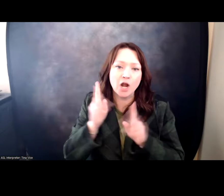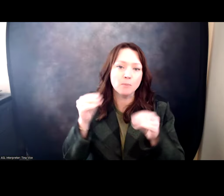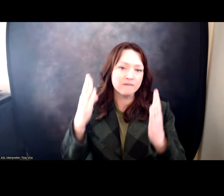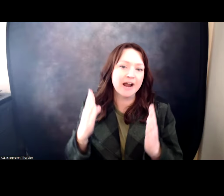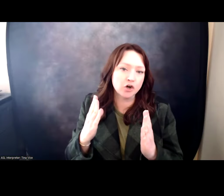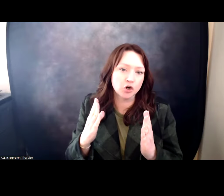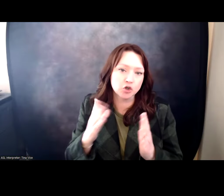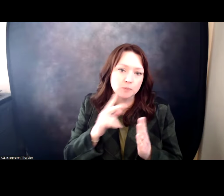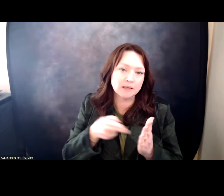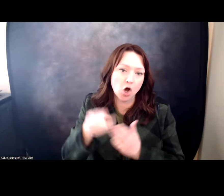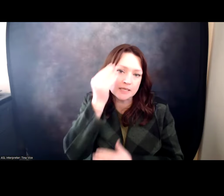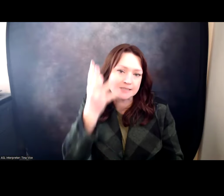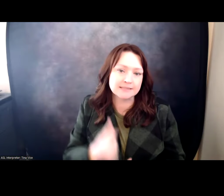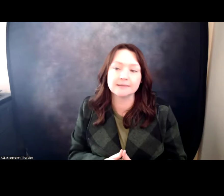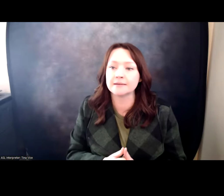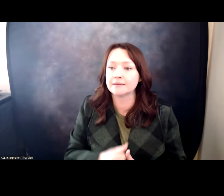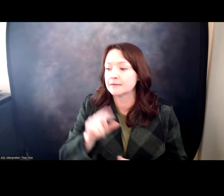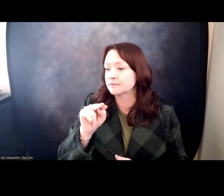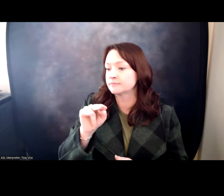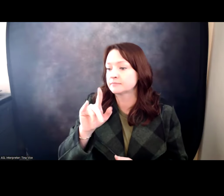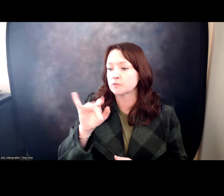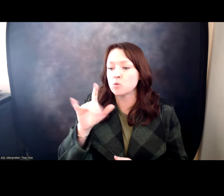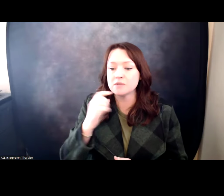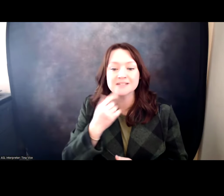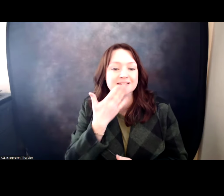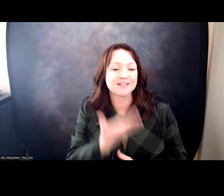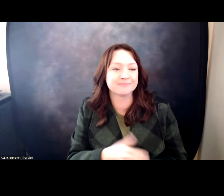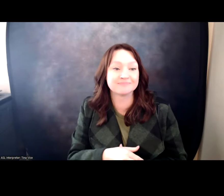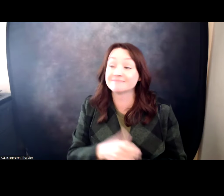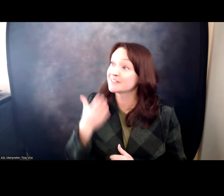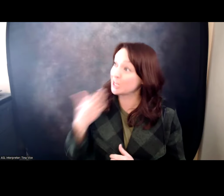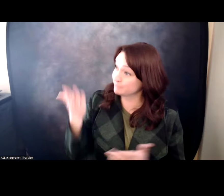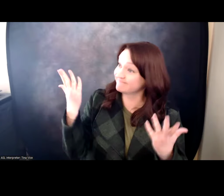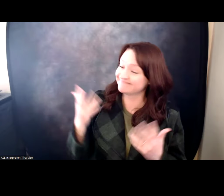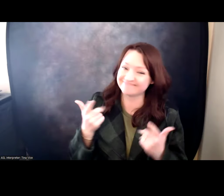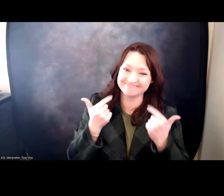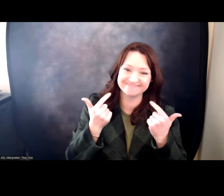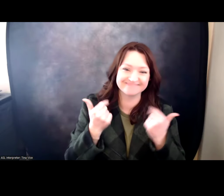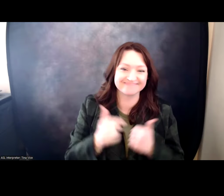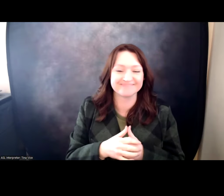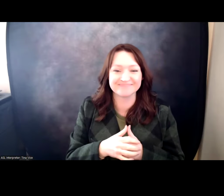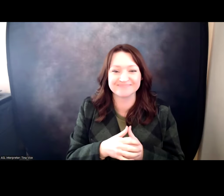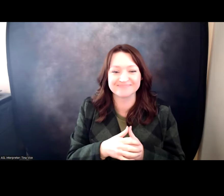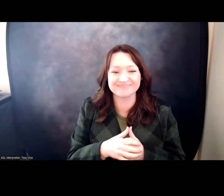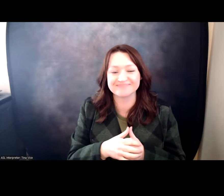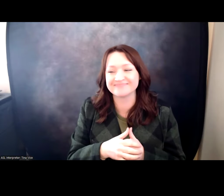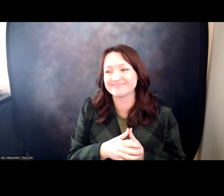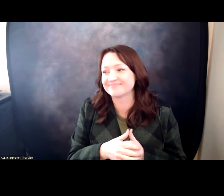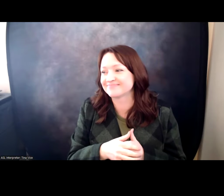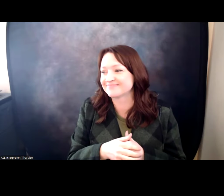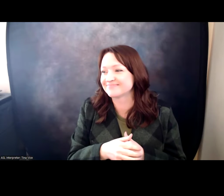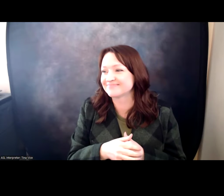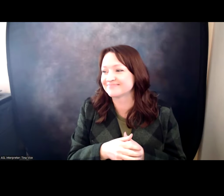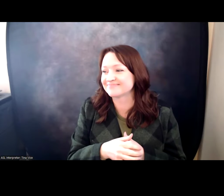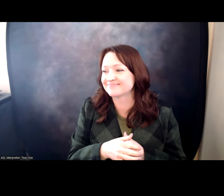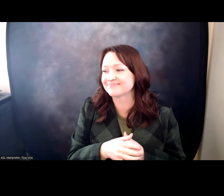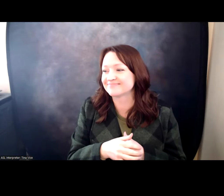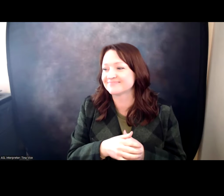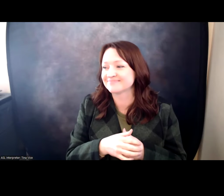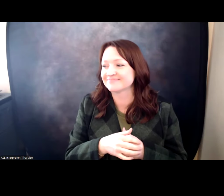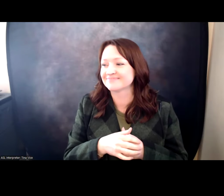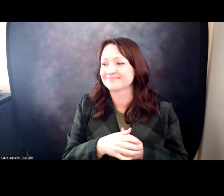Nicole says, "Thank you." in the chat. Oh, thank you.